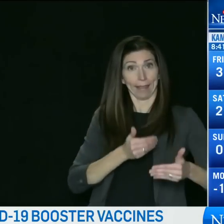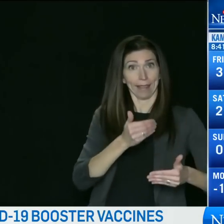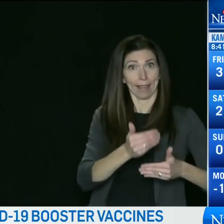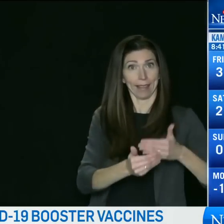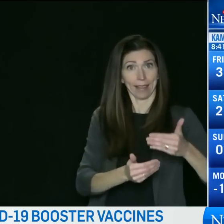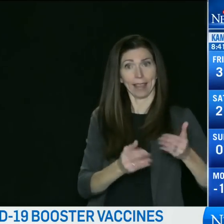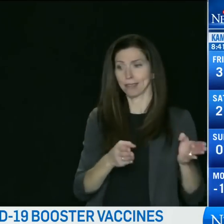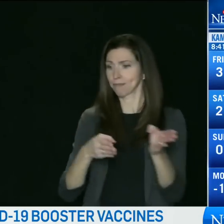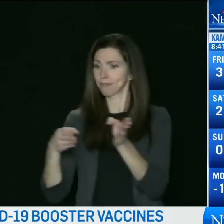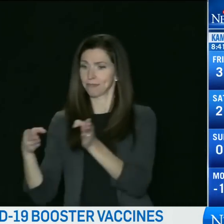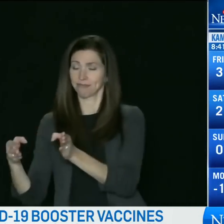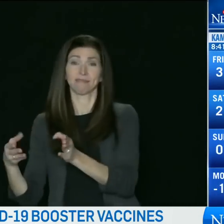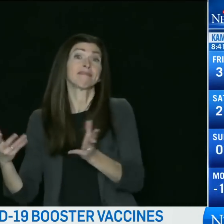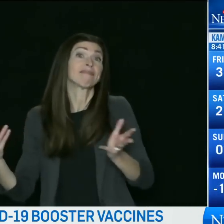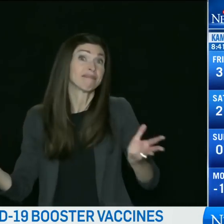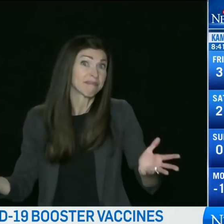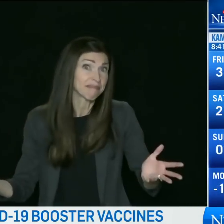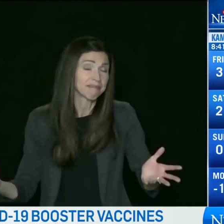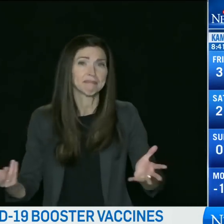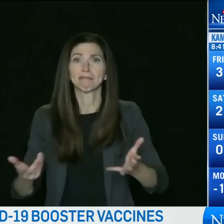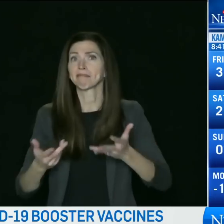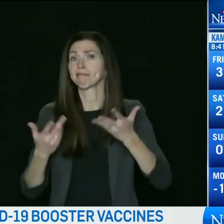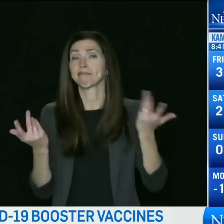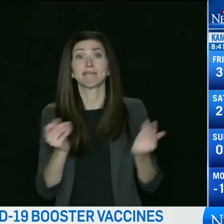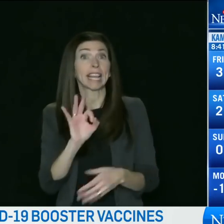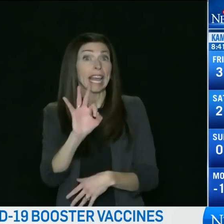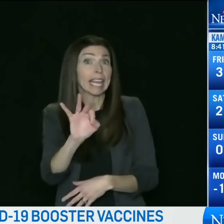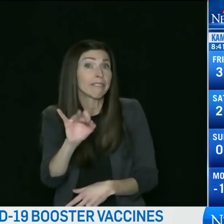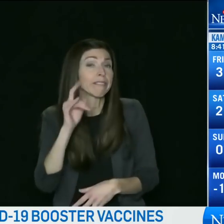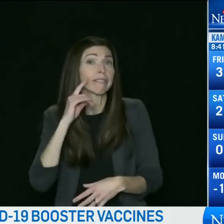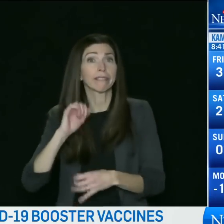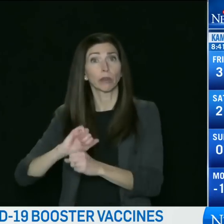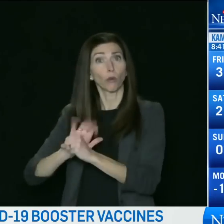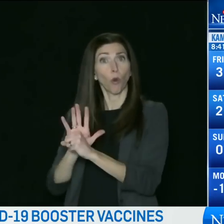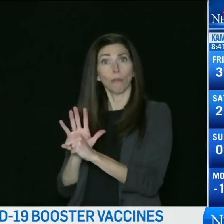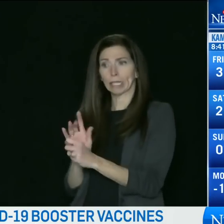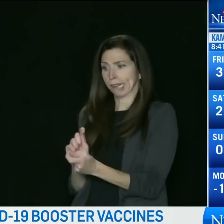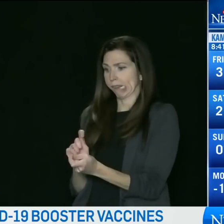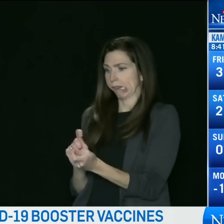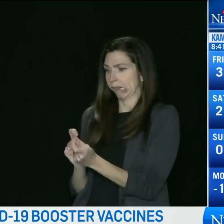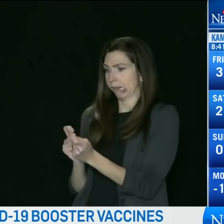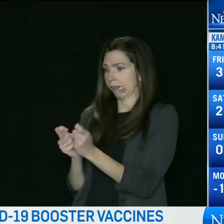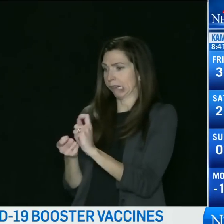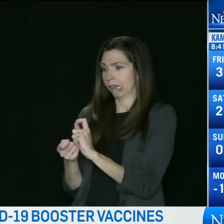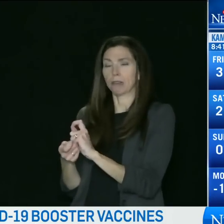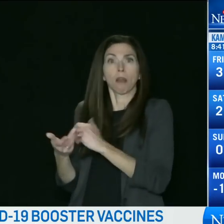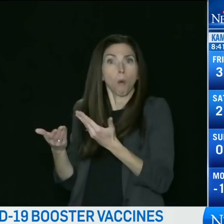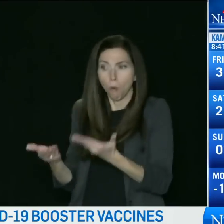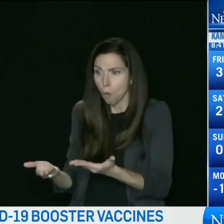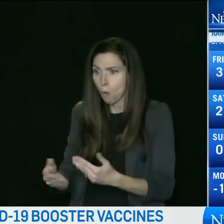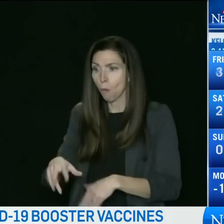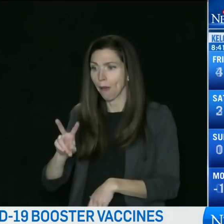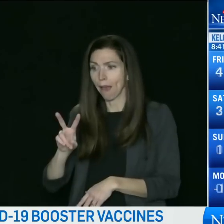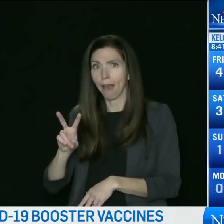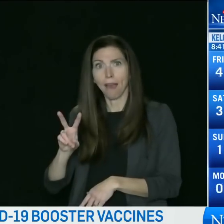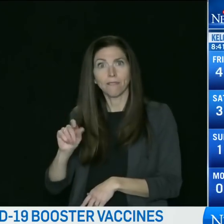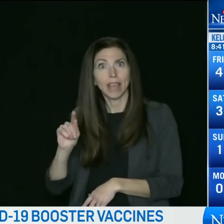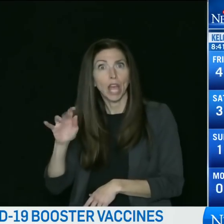WE LEARN MORE. ALSO AS WE DO CONSIDER THINGS POE ANSWERINGSALLY LIKE VARIANT-BASED BOOSTERS THAT